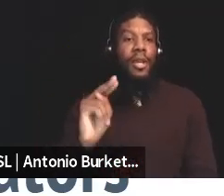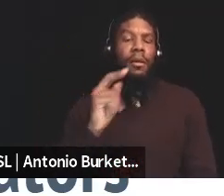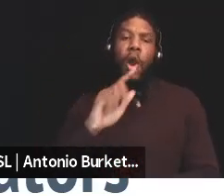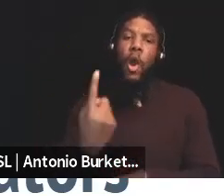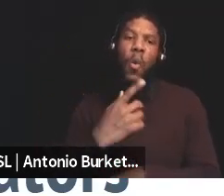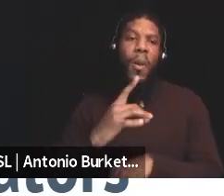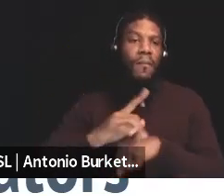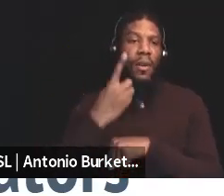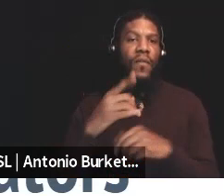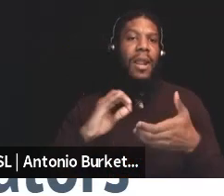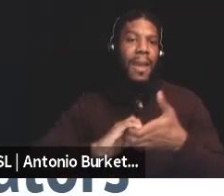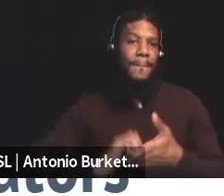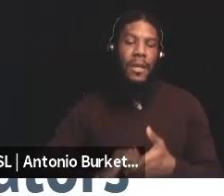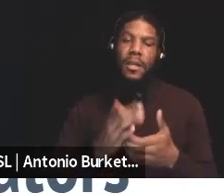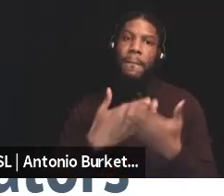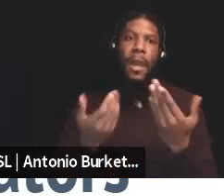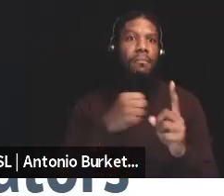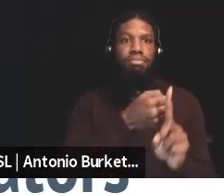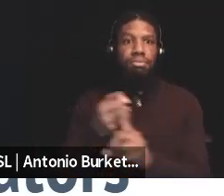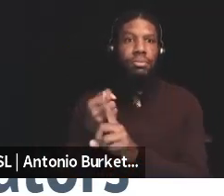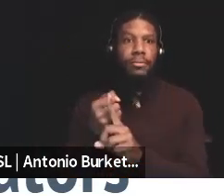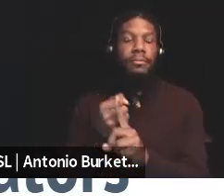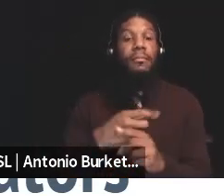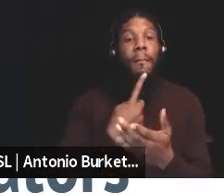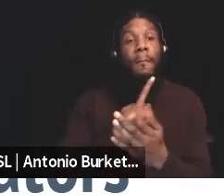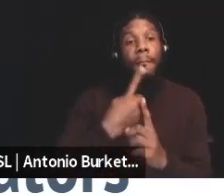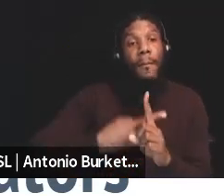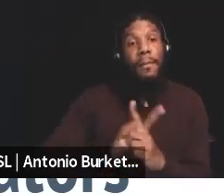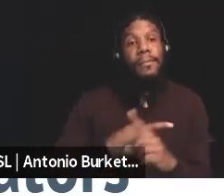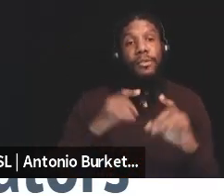we're thinking about--our monthly instructor meeting and monthly collaboration meetings.